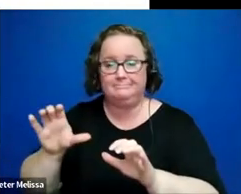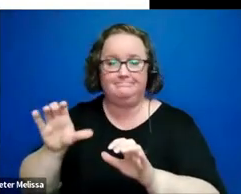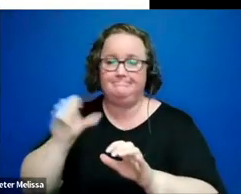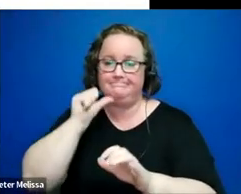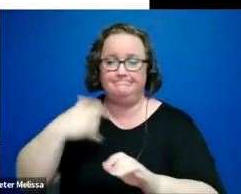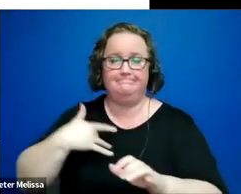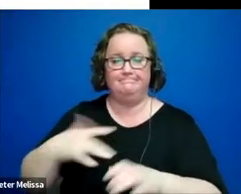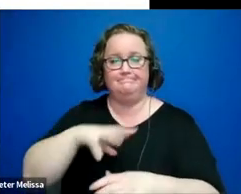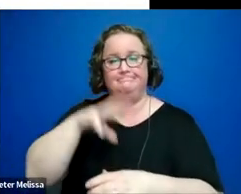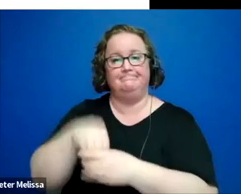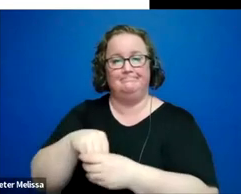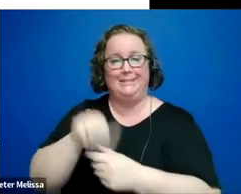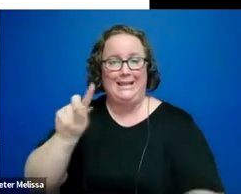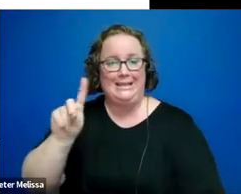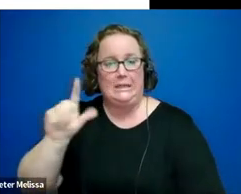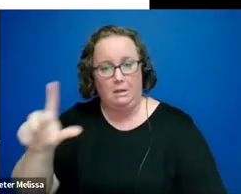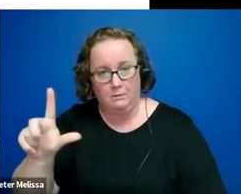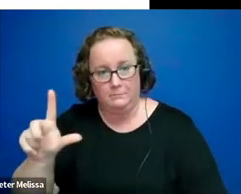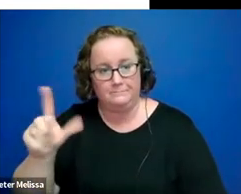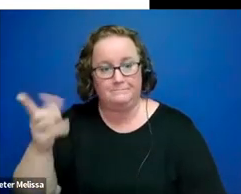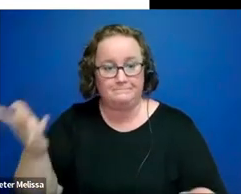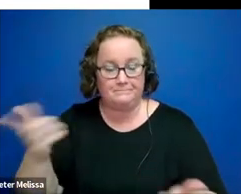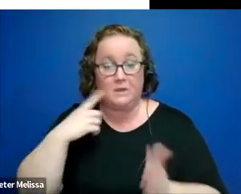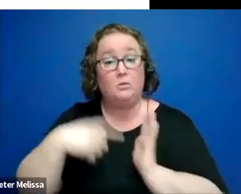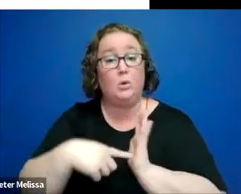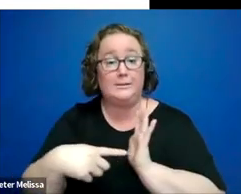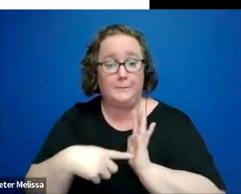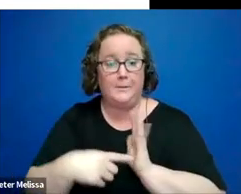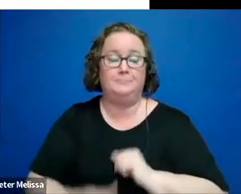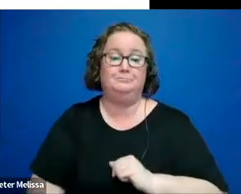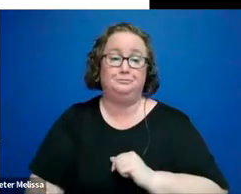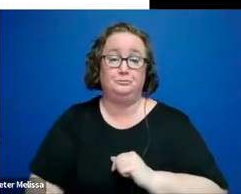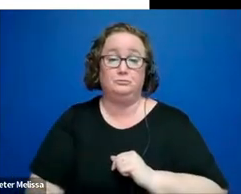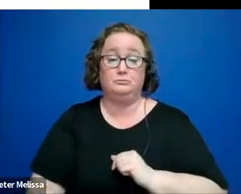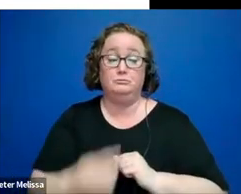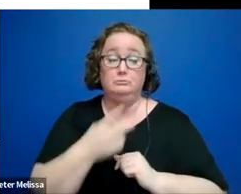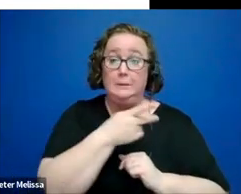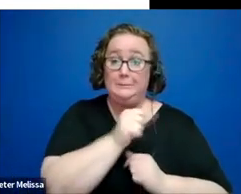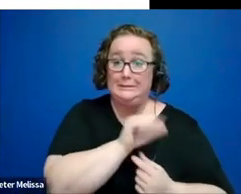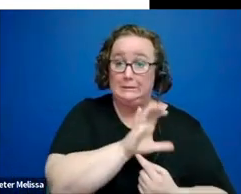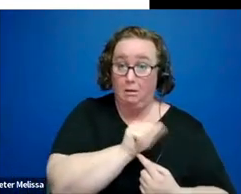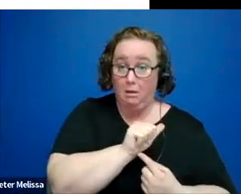an ADL. So, for example, a PCA could do my laundry.